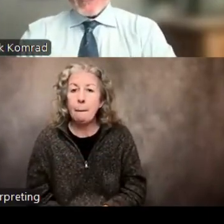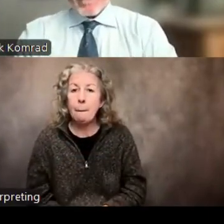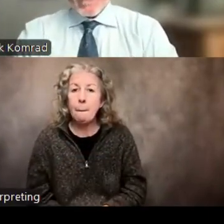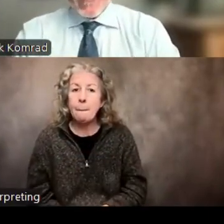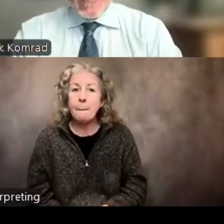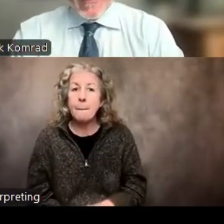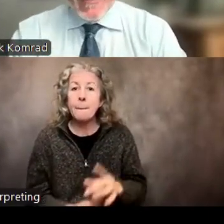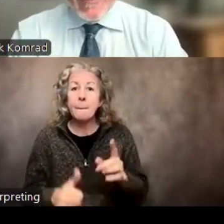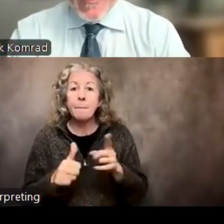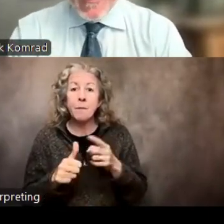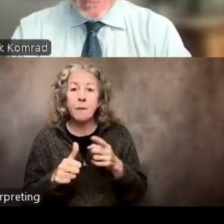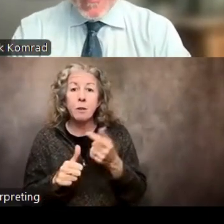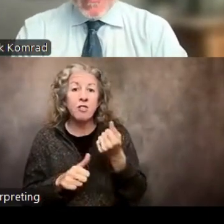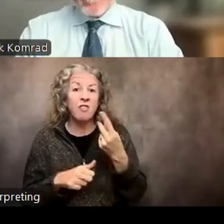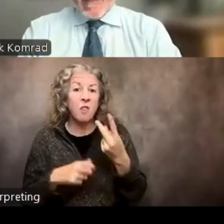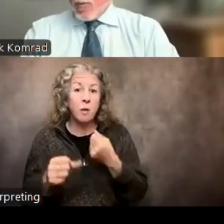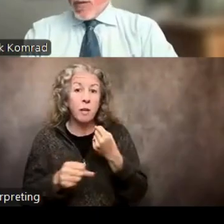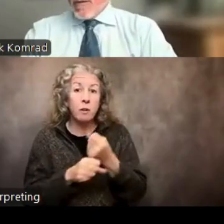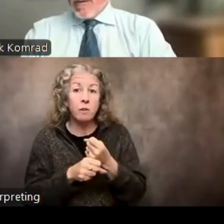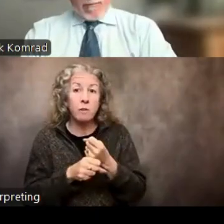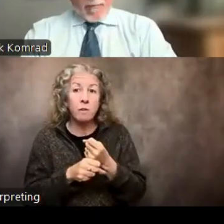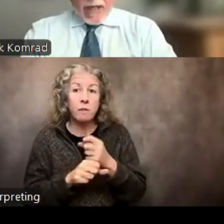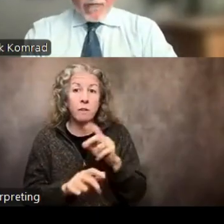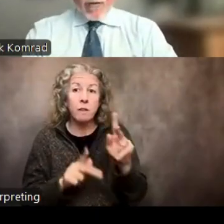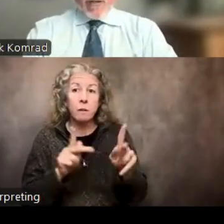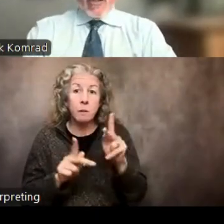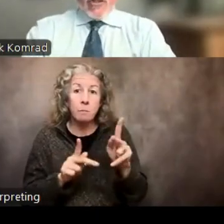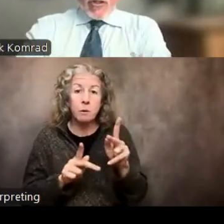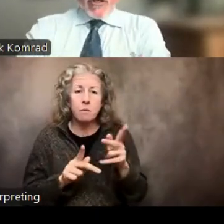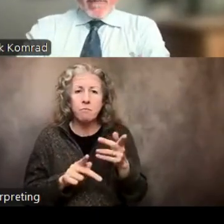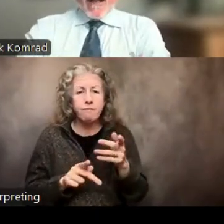couple of years, people were mindful and concerned about